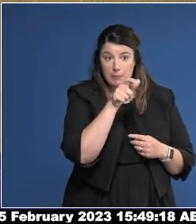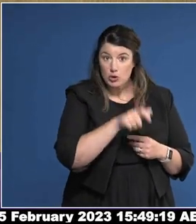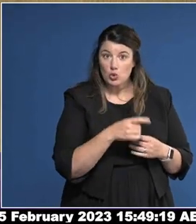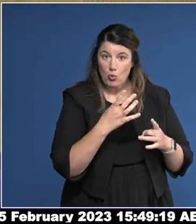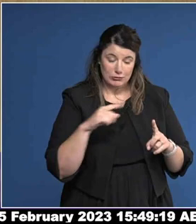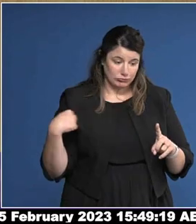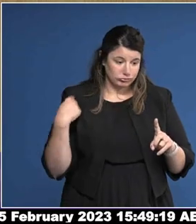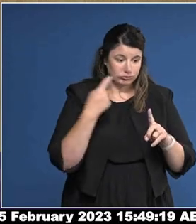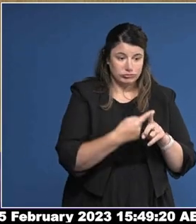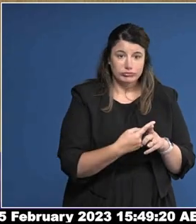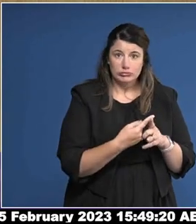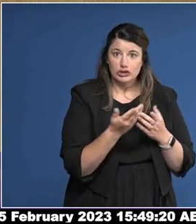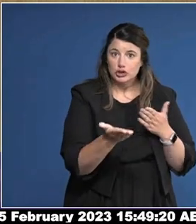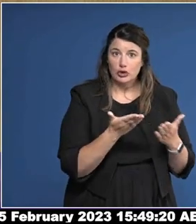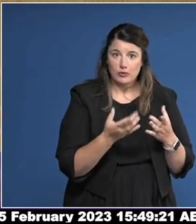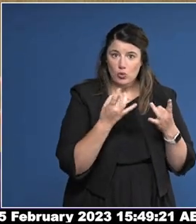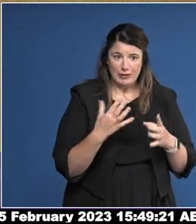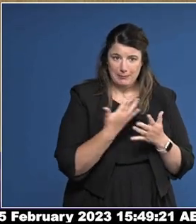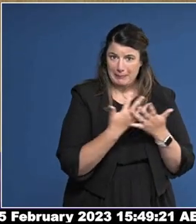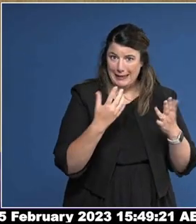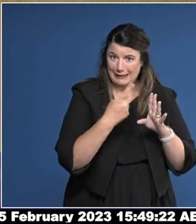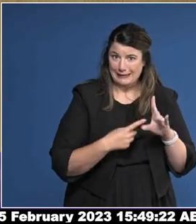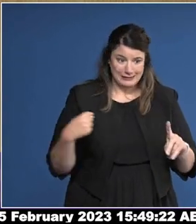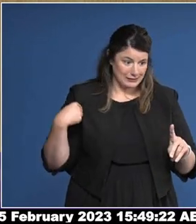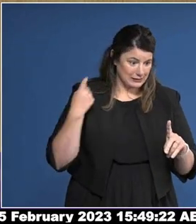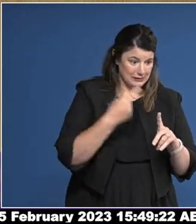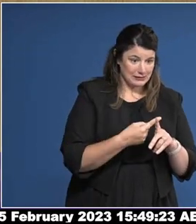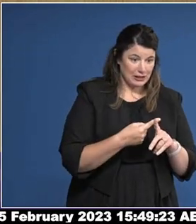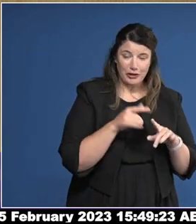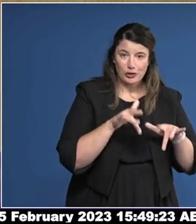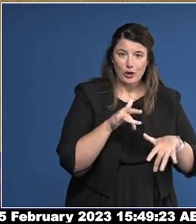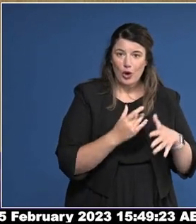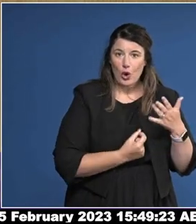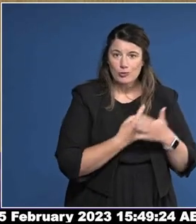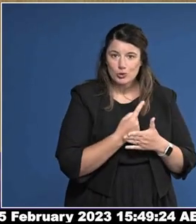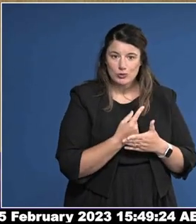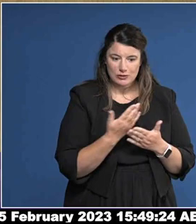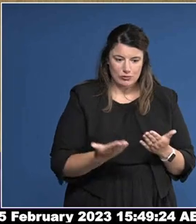many, many years and so - and hasn't had the opportunity for the service agreement to be developed through that.